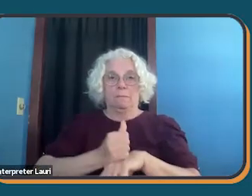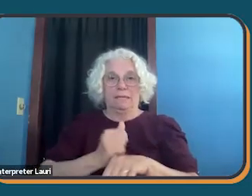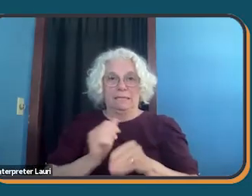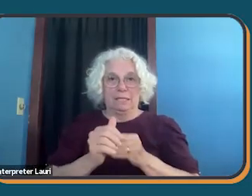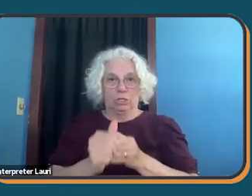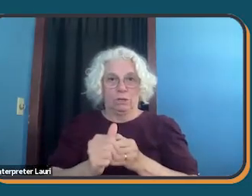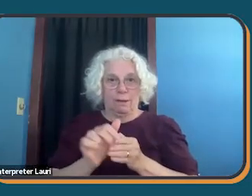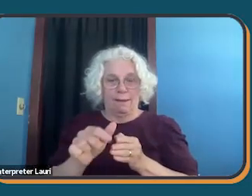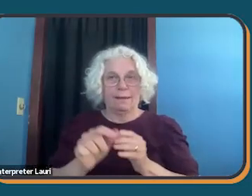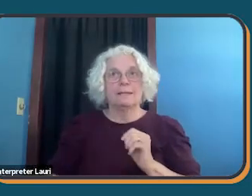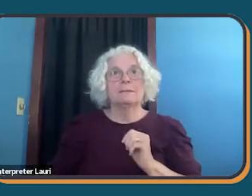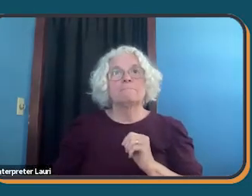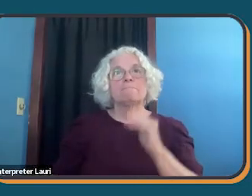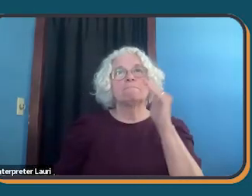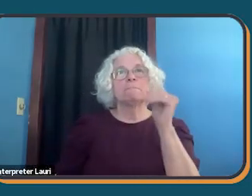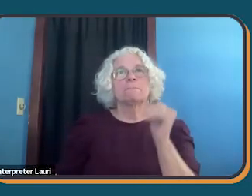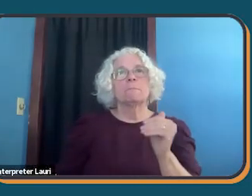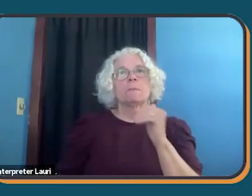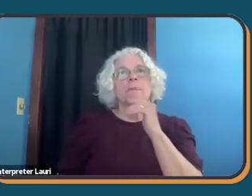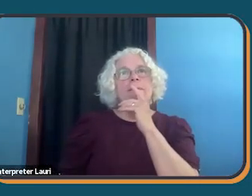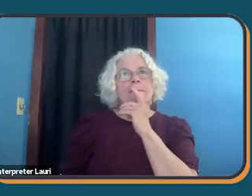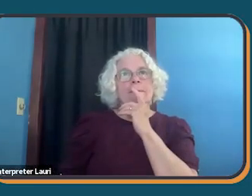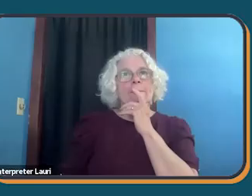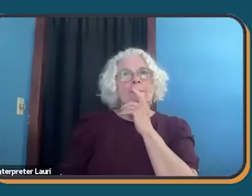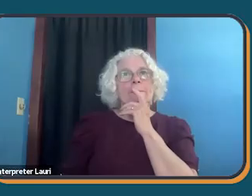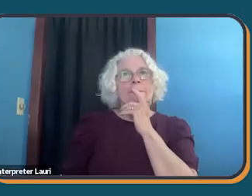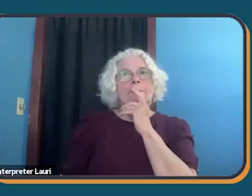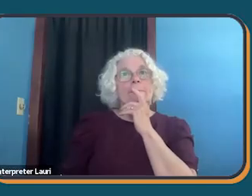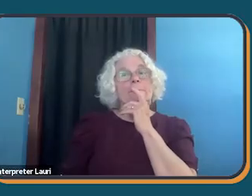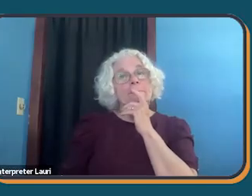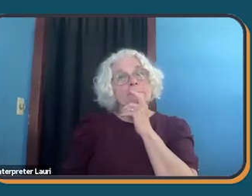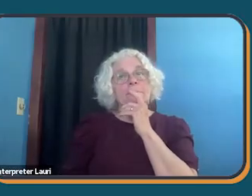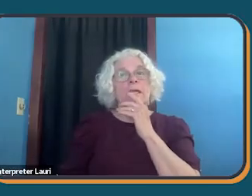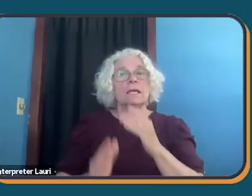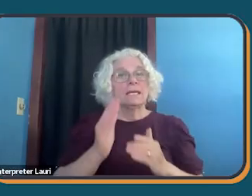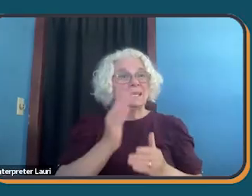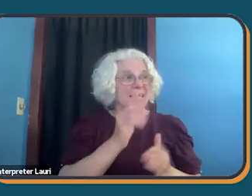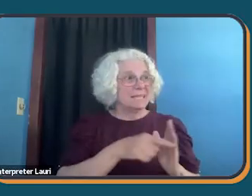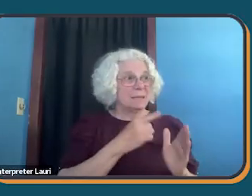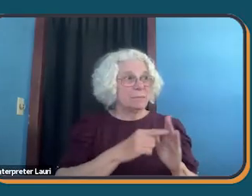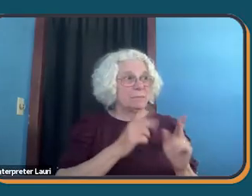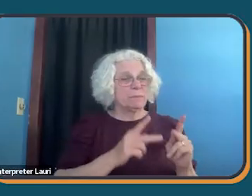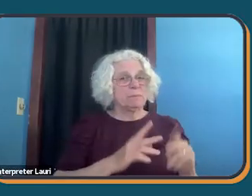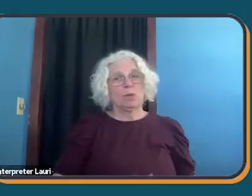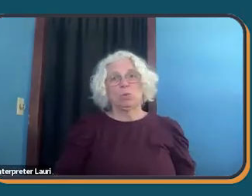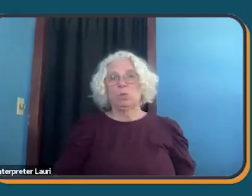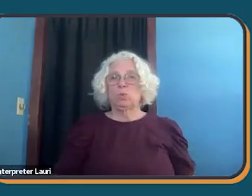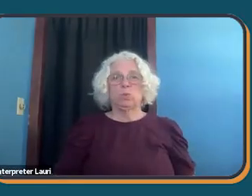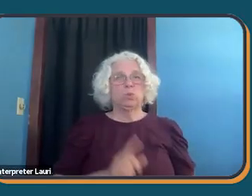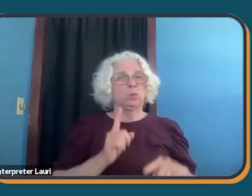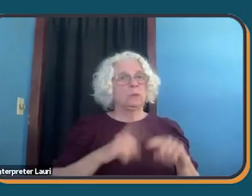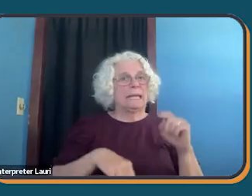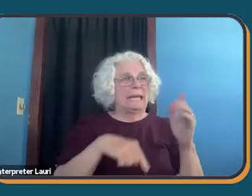So, next slide, please. Some practices might be concerned that they can't afford accessible equipment,